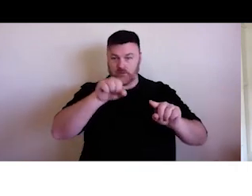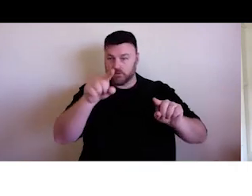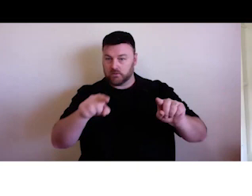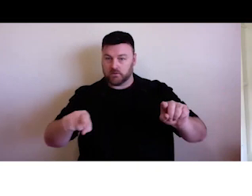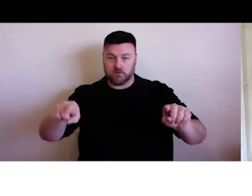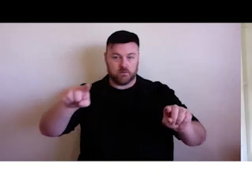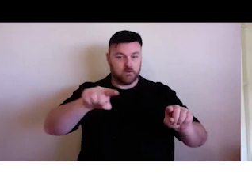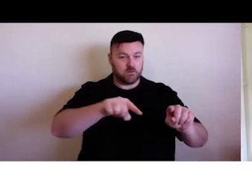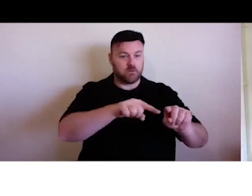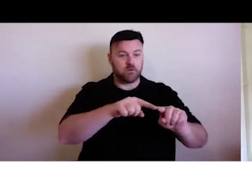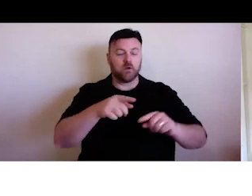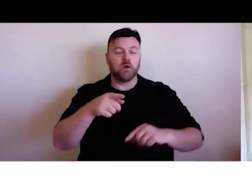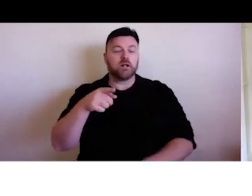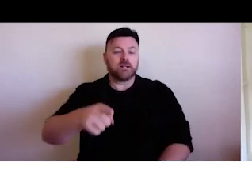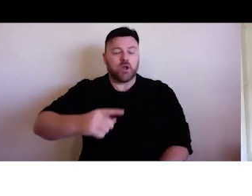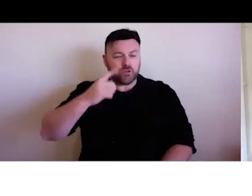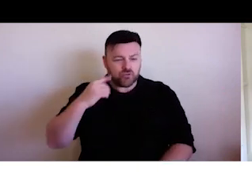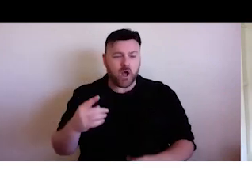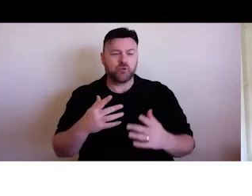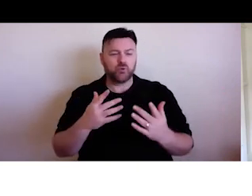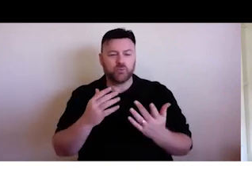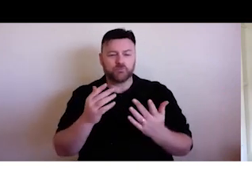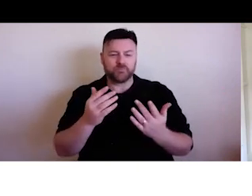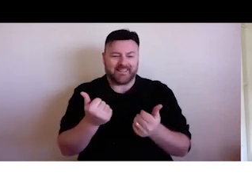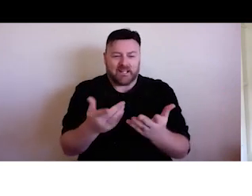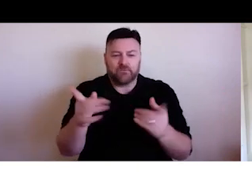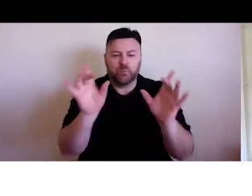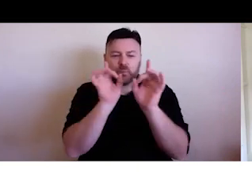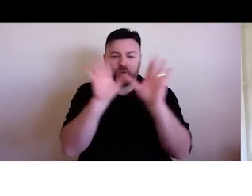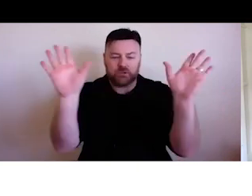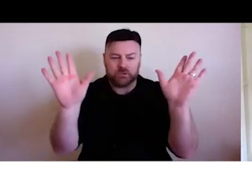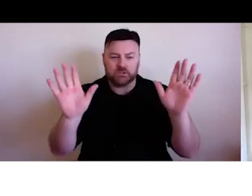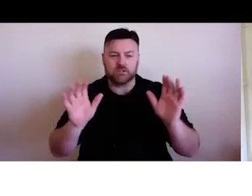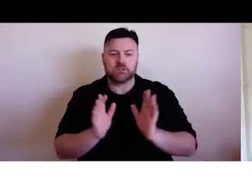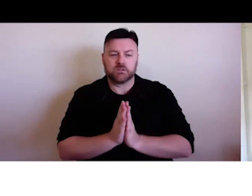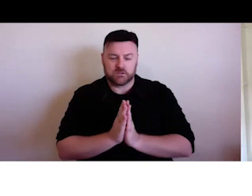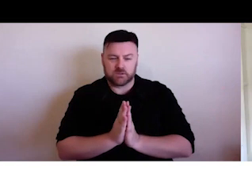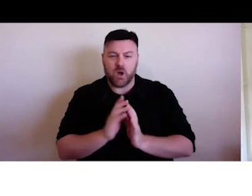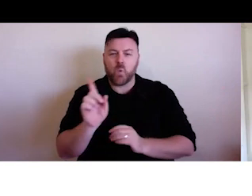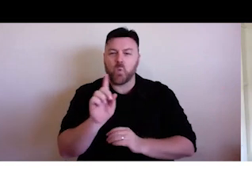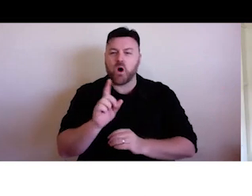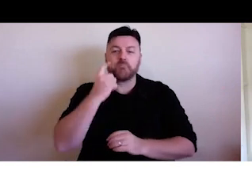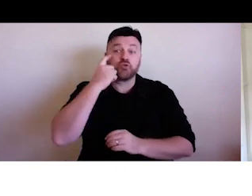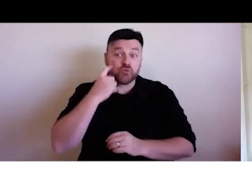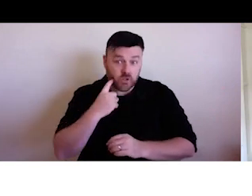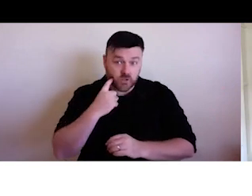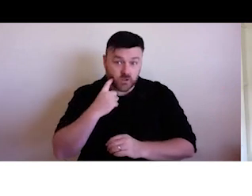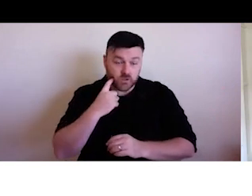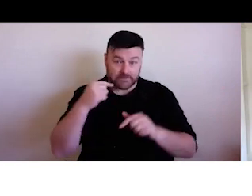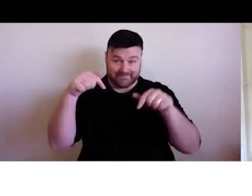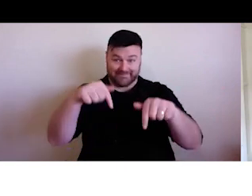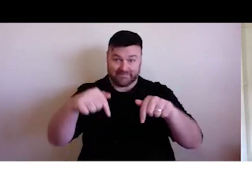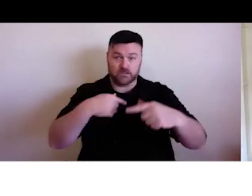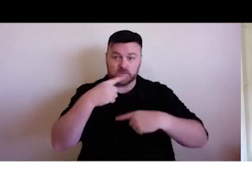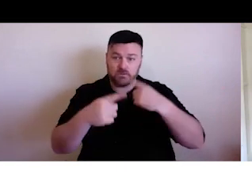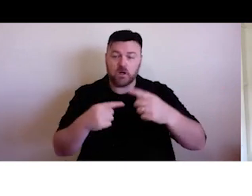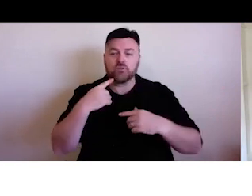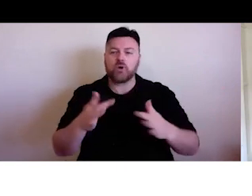dis-ambiguation or splitting apart. I'm trying to distinguish between